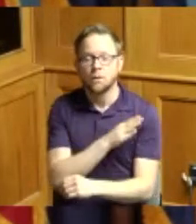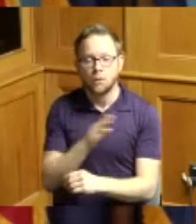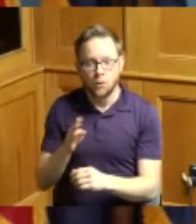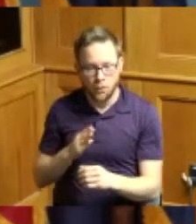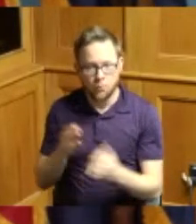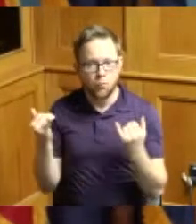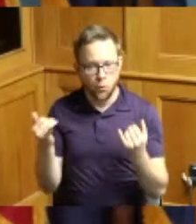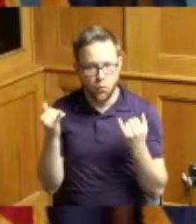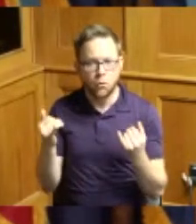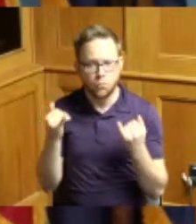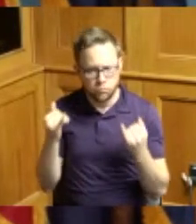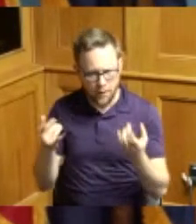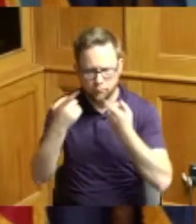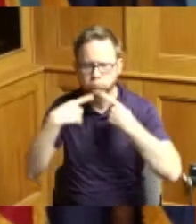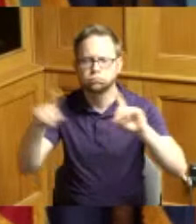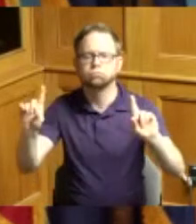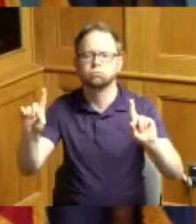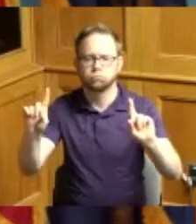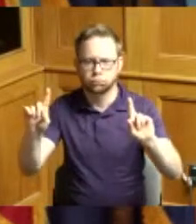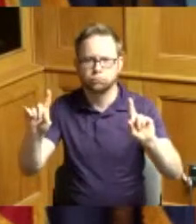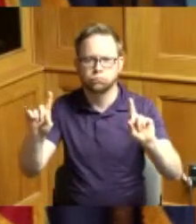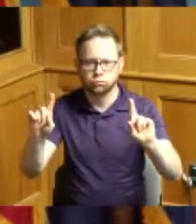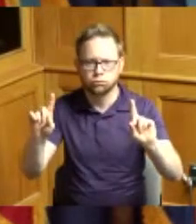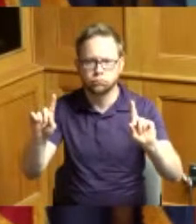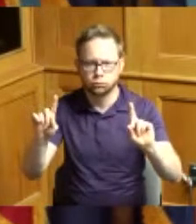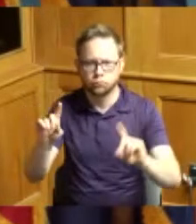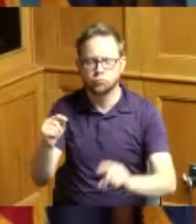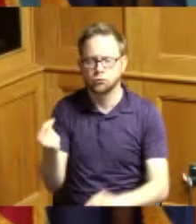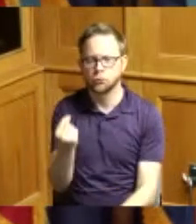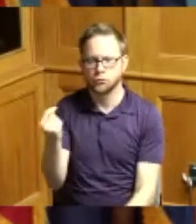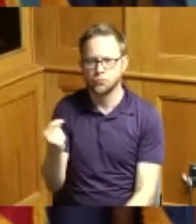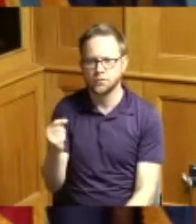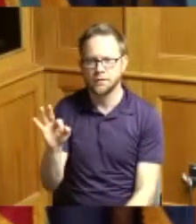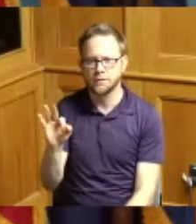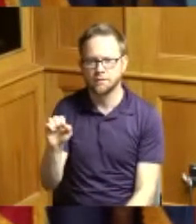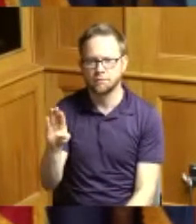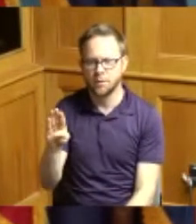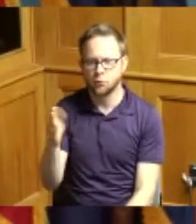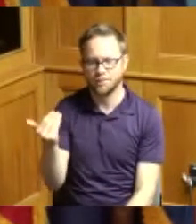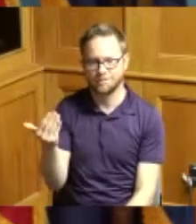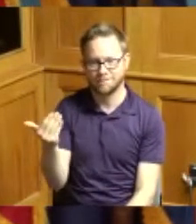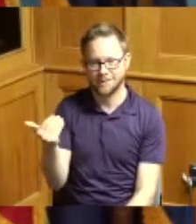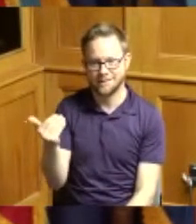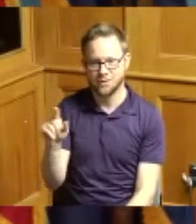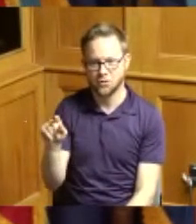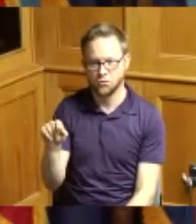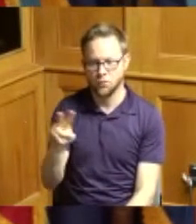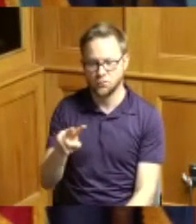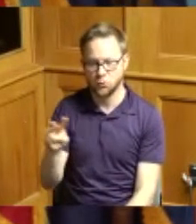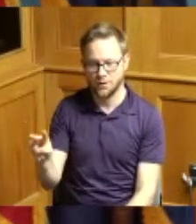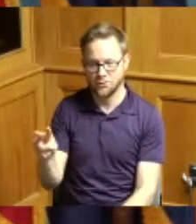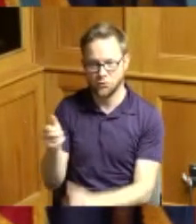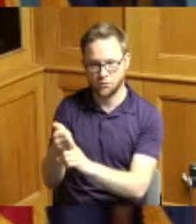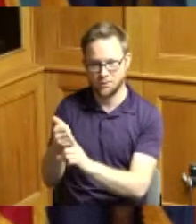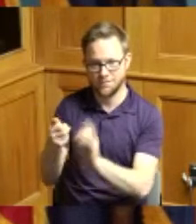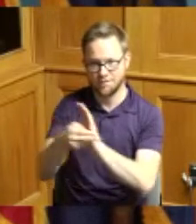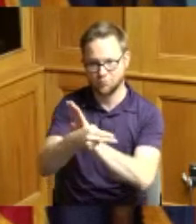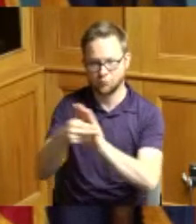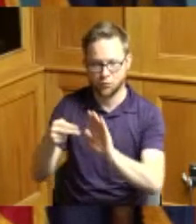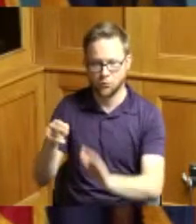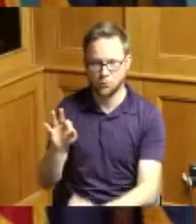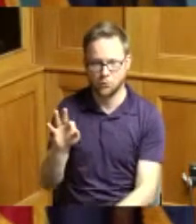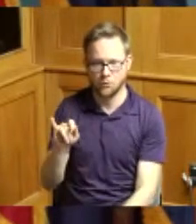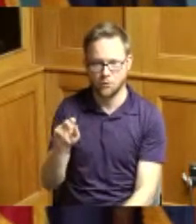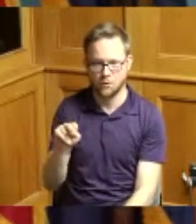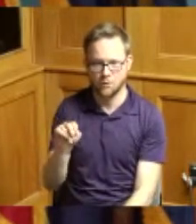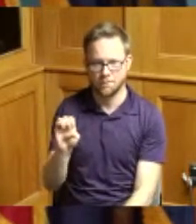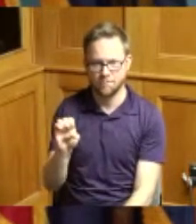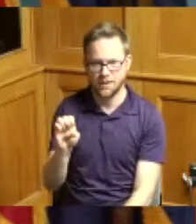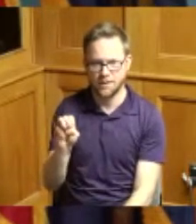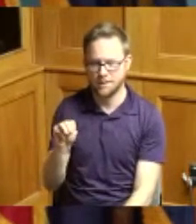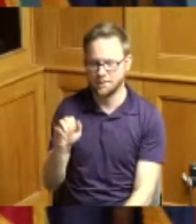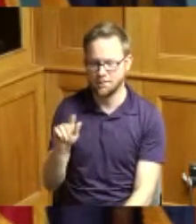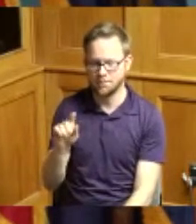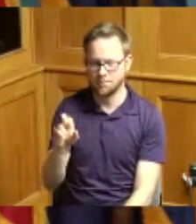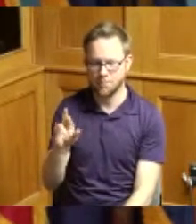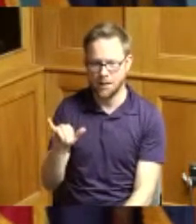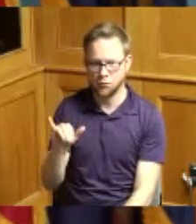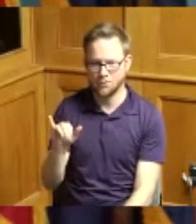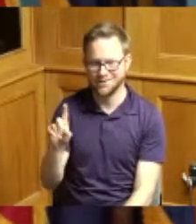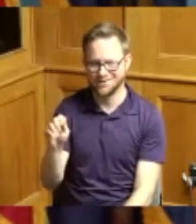Ohio does hereby proclaim Tuesday February 15 2022 Fannie Mallory day in all of Hamilton County